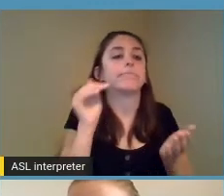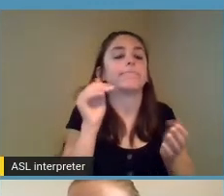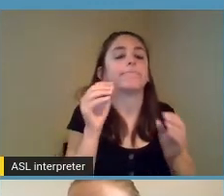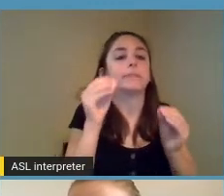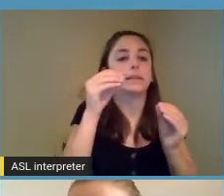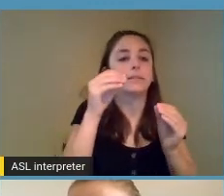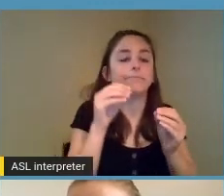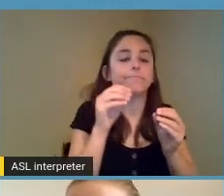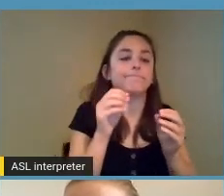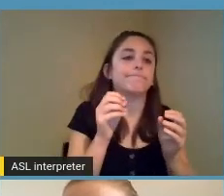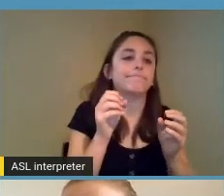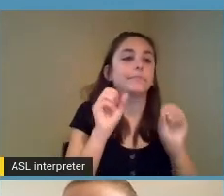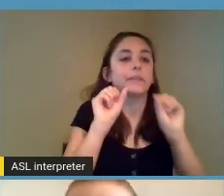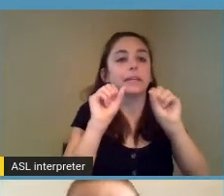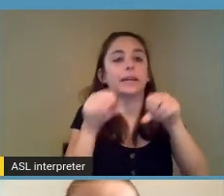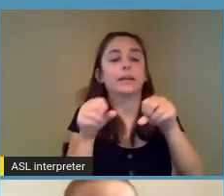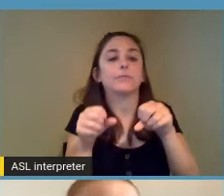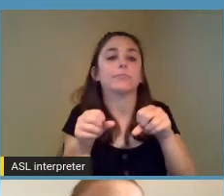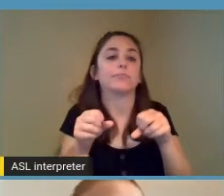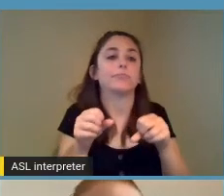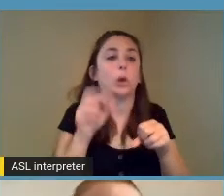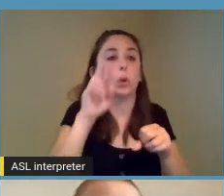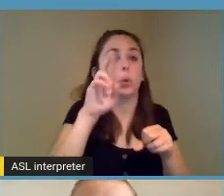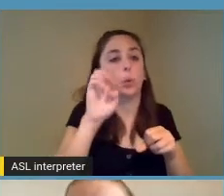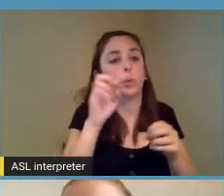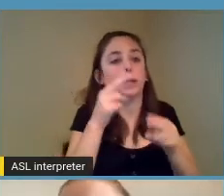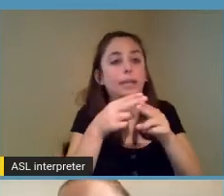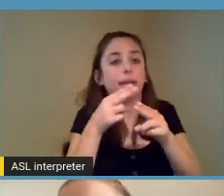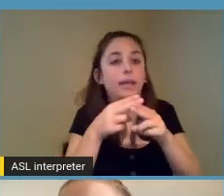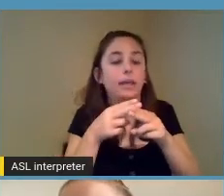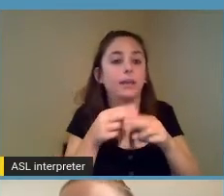all of these bits and that will help me keep track of all of the different parts of my